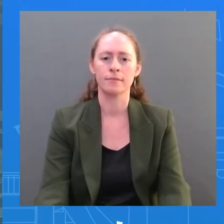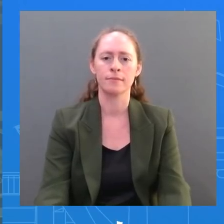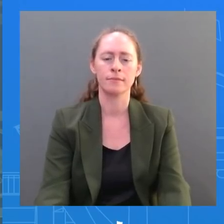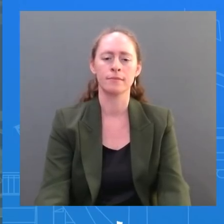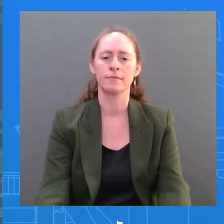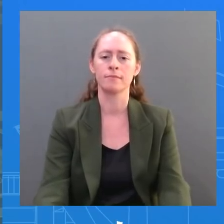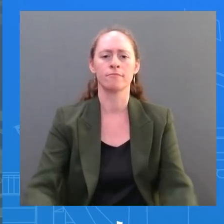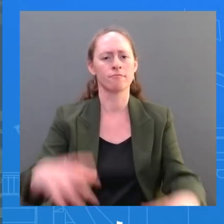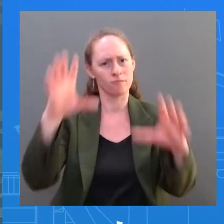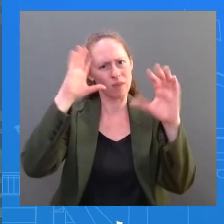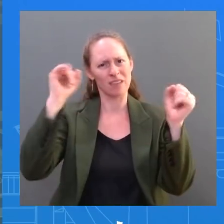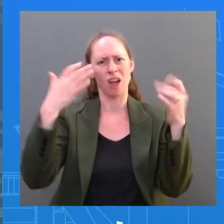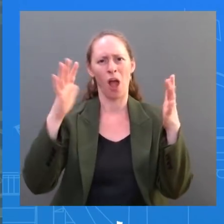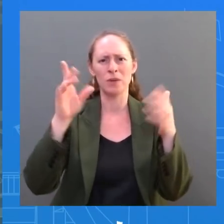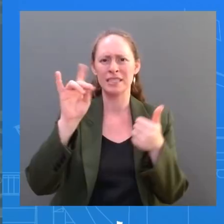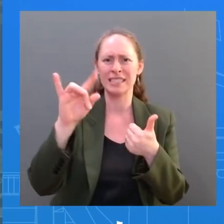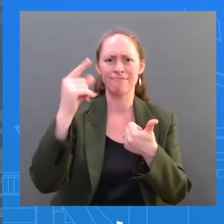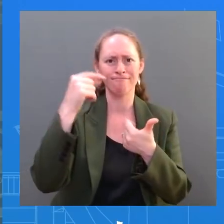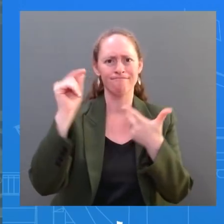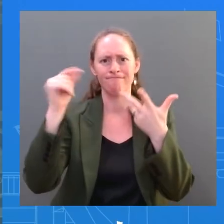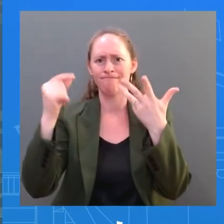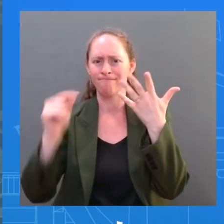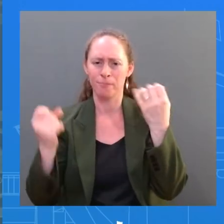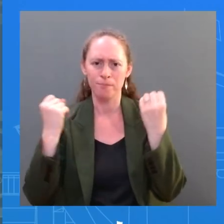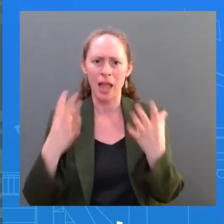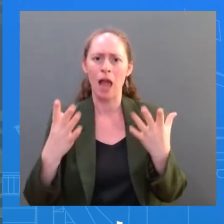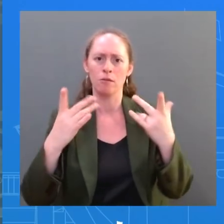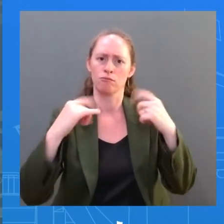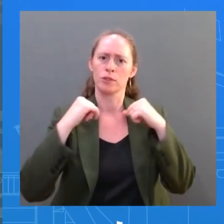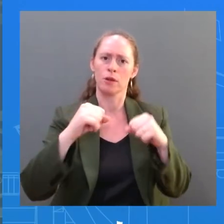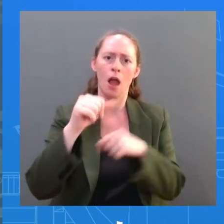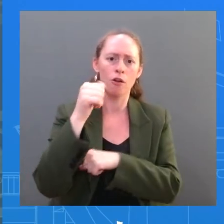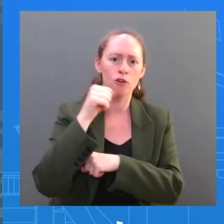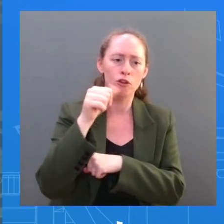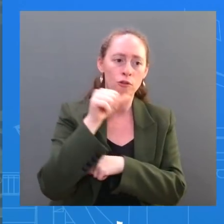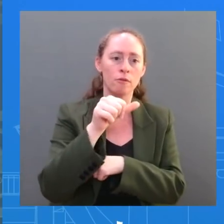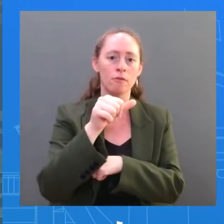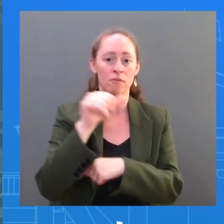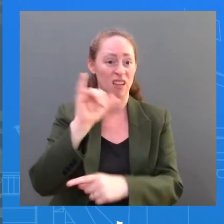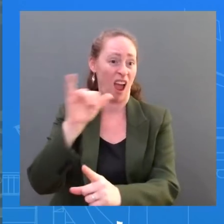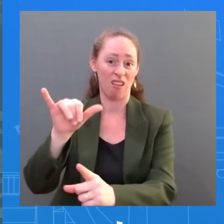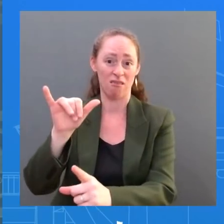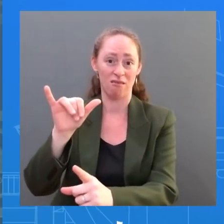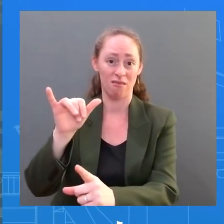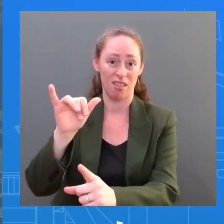who do not have the rights and the freedom. That is why he's calling for the action that I just laid out for Congress.